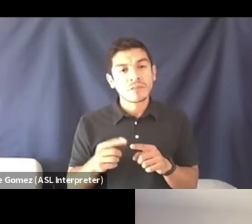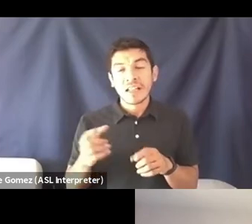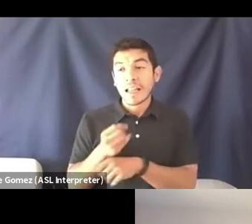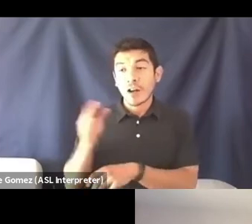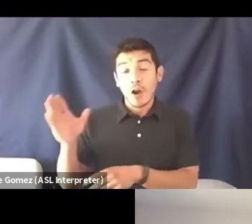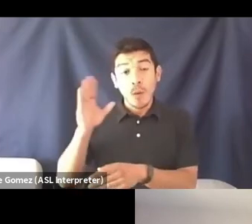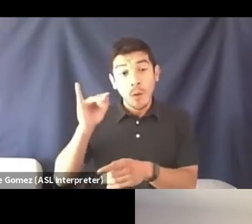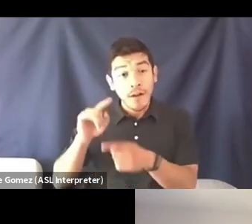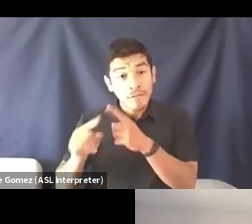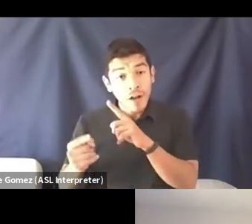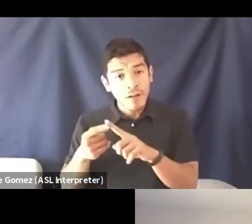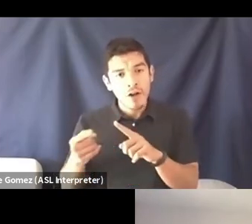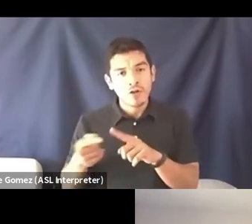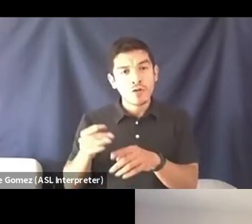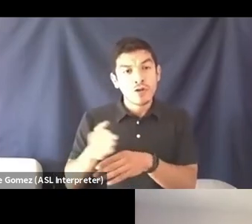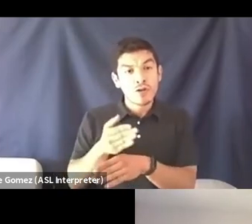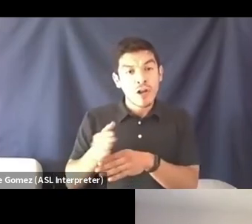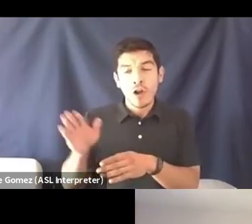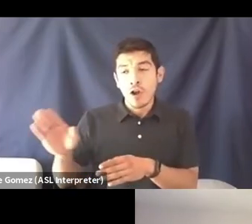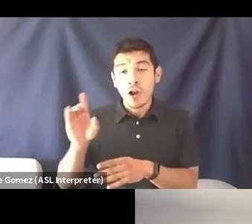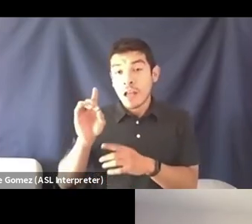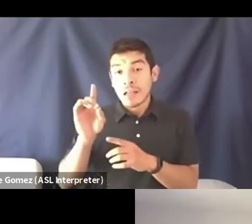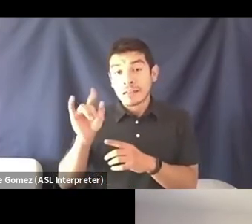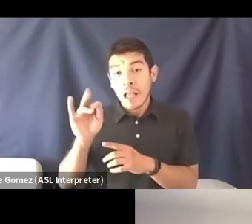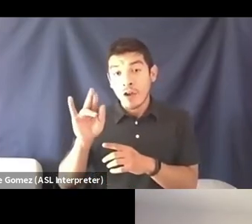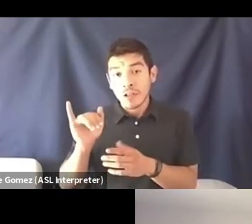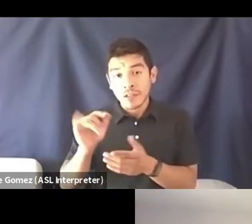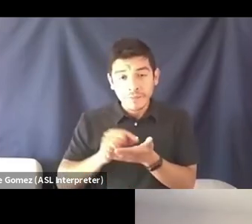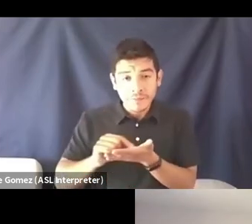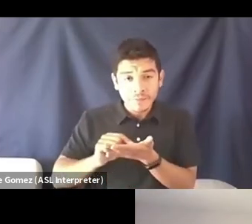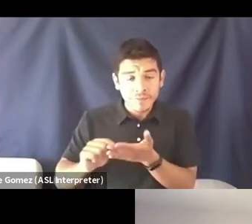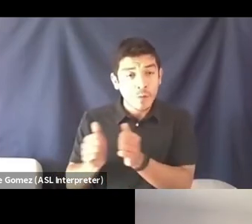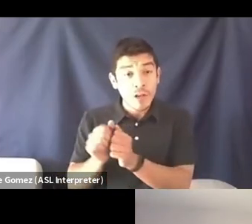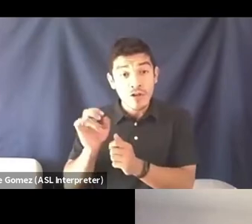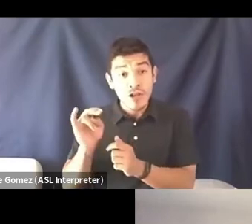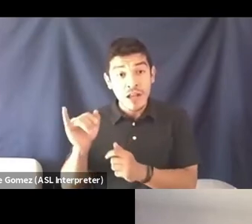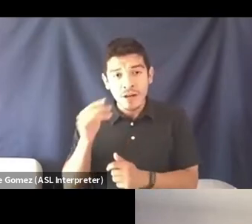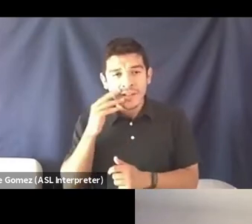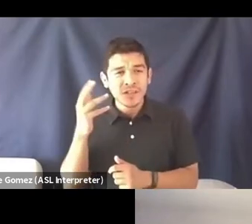To share her diaries with Jenny. Because it was a beautiful way